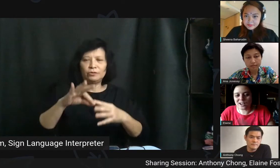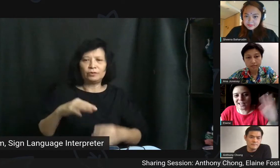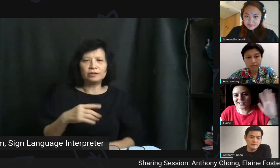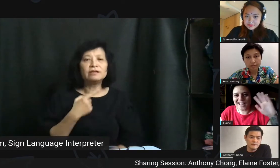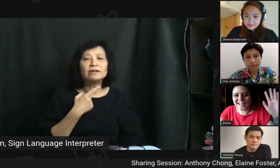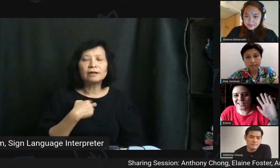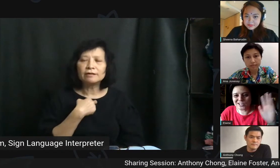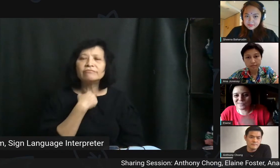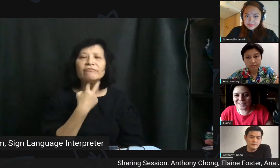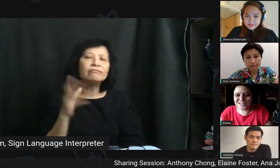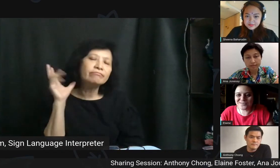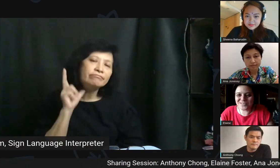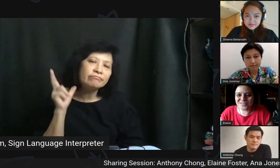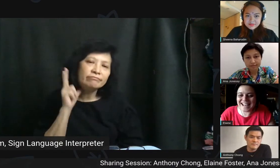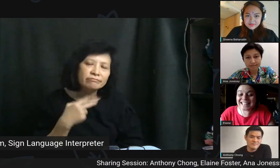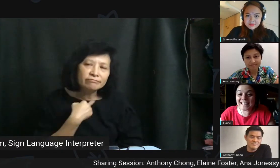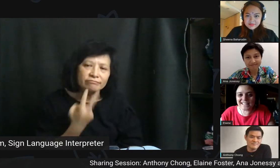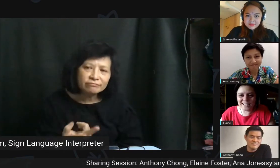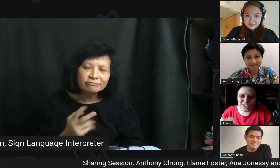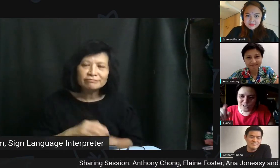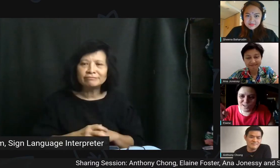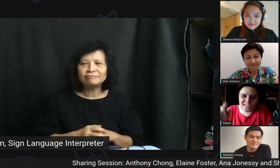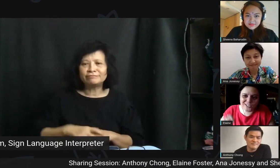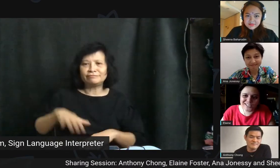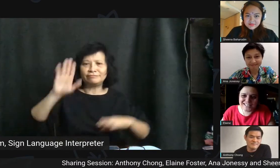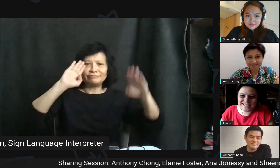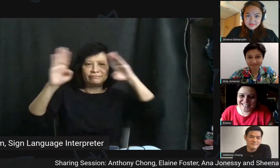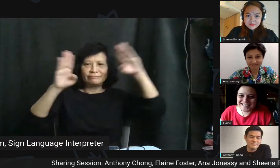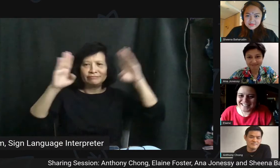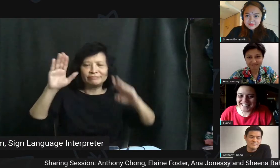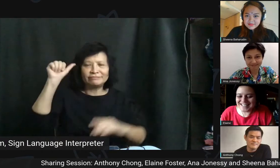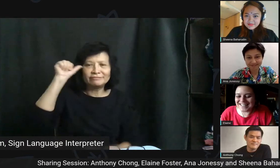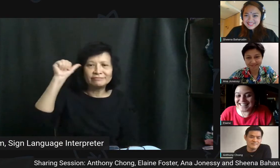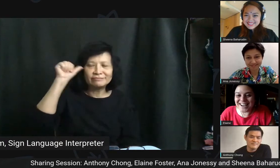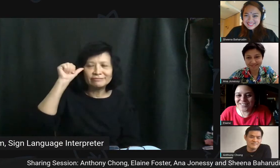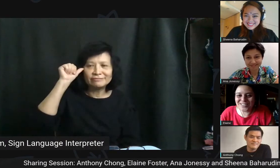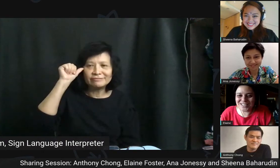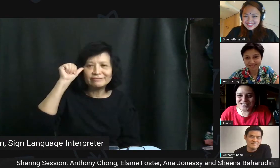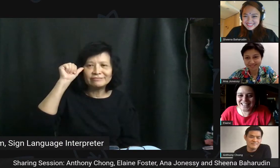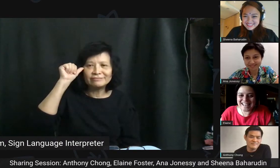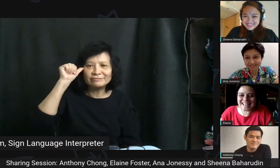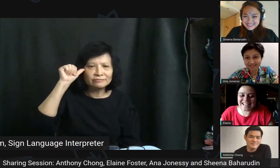Shout out to Ana, she messaged me. Ana not you, Ana Jonessy. Just now from the UK.